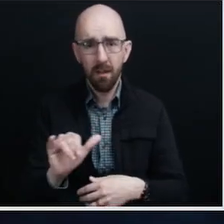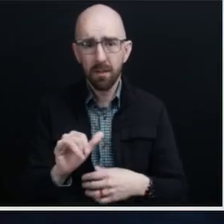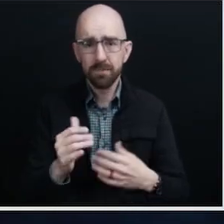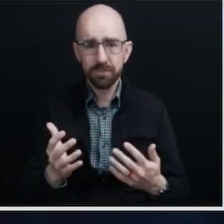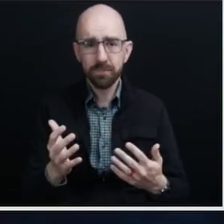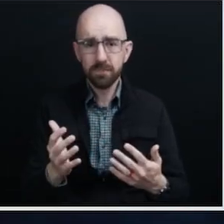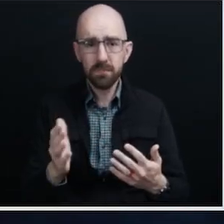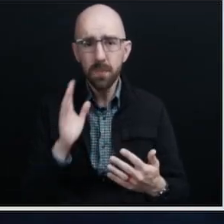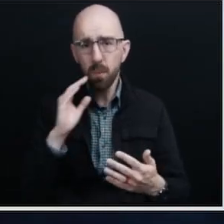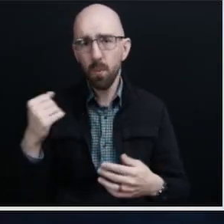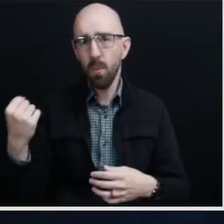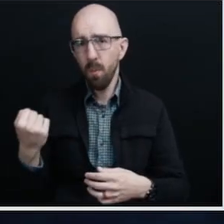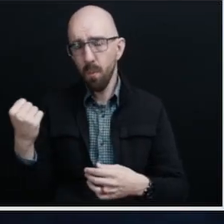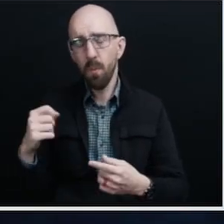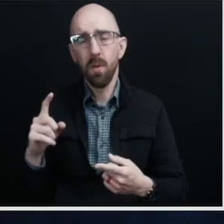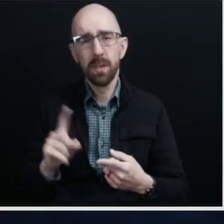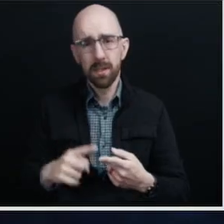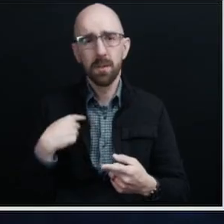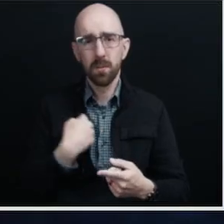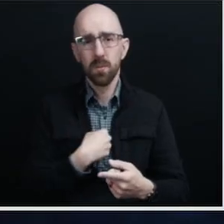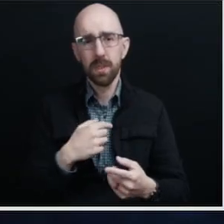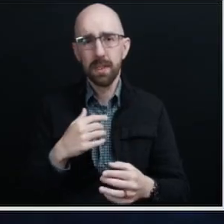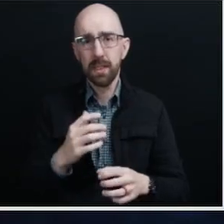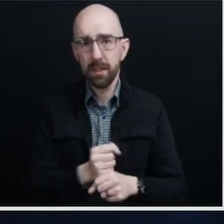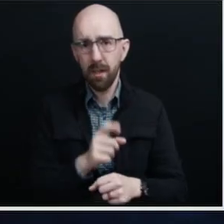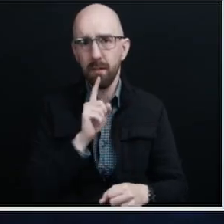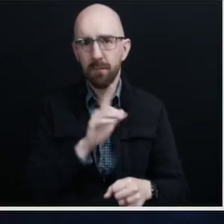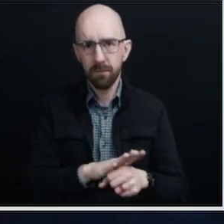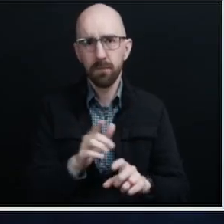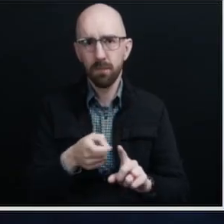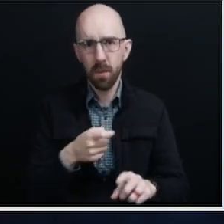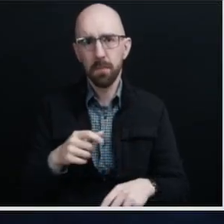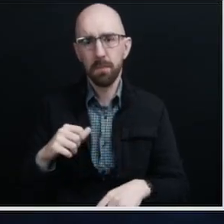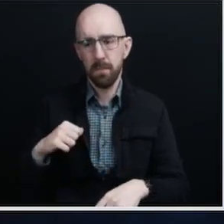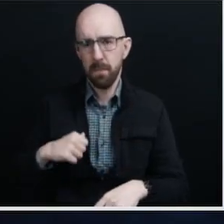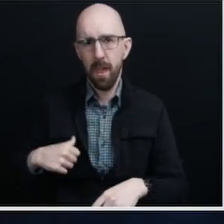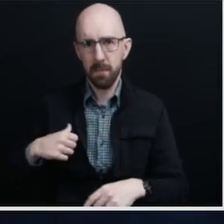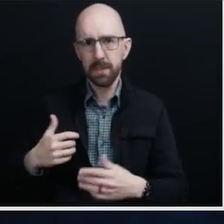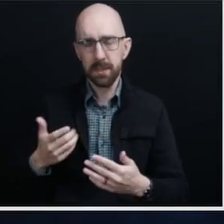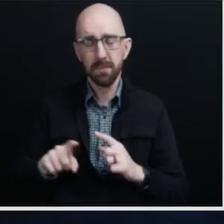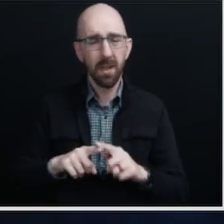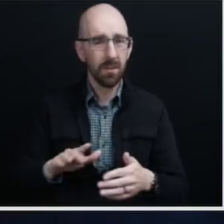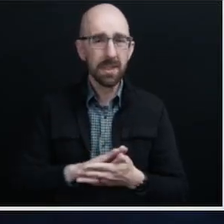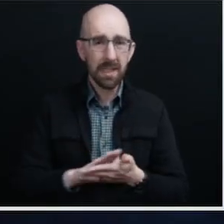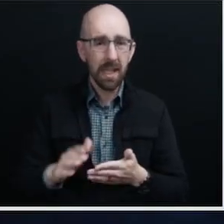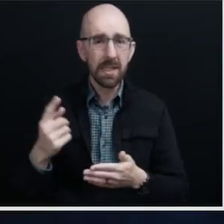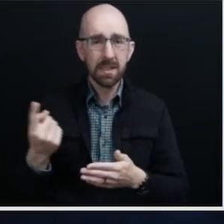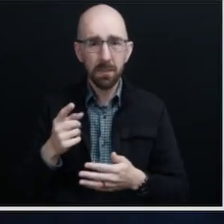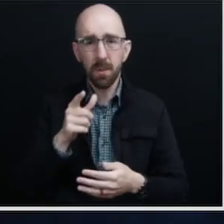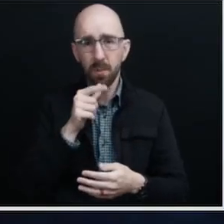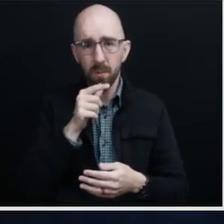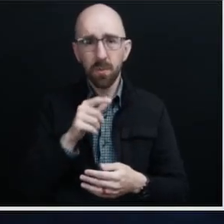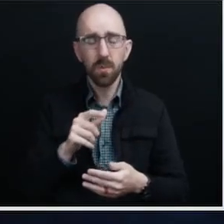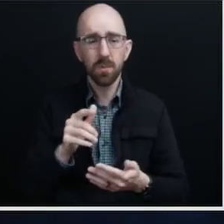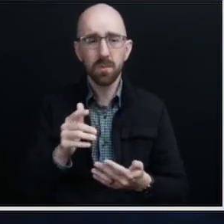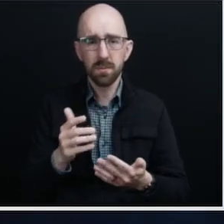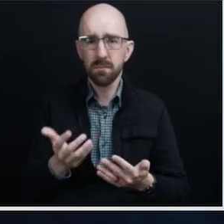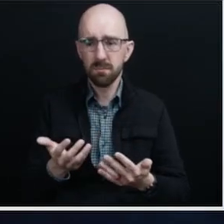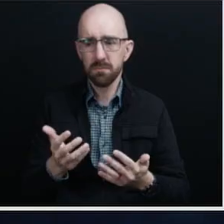until we get the confirmation from your biopsy. But it was nice as someone who is very like um a